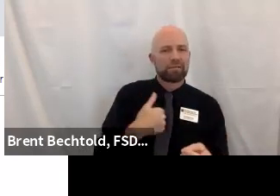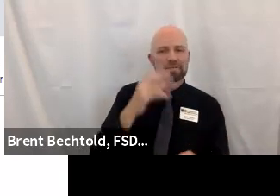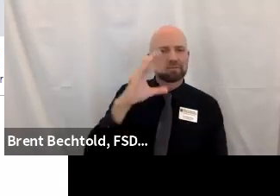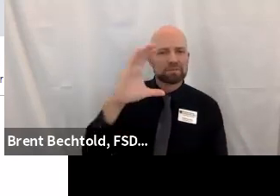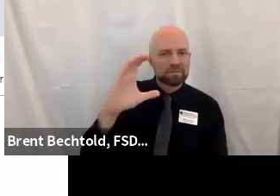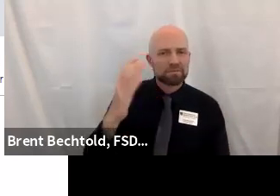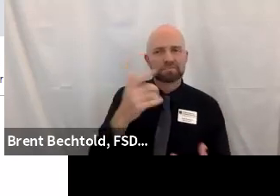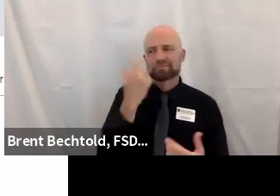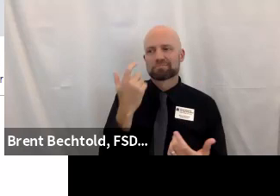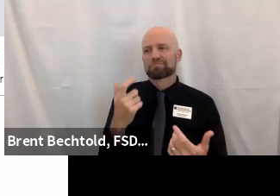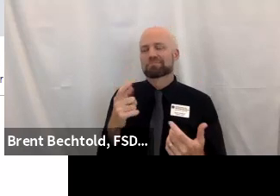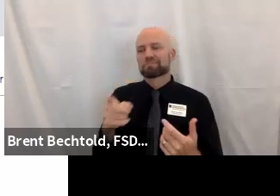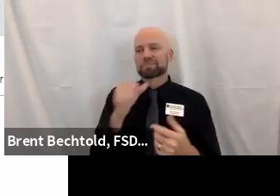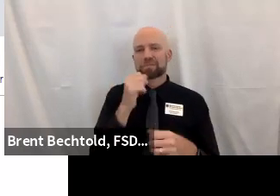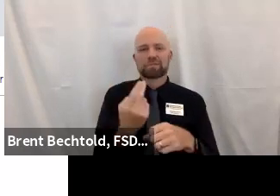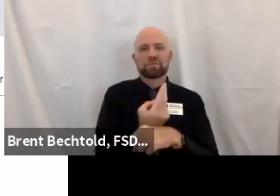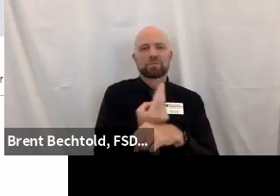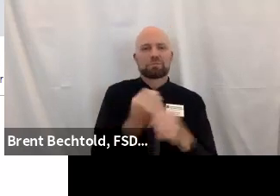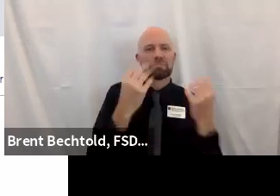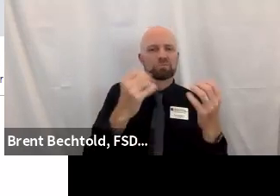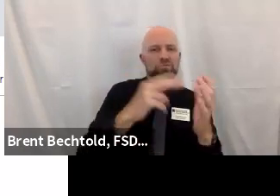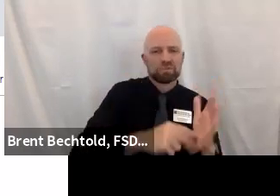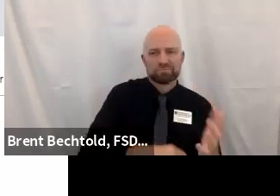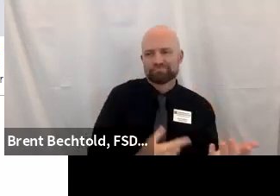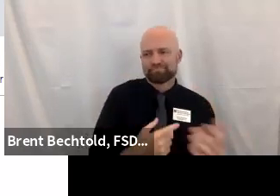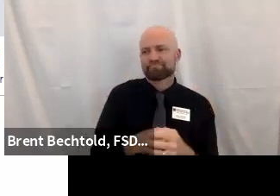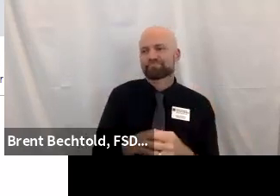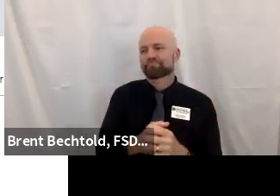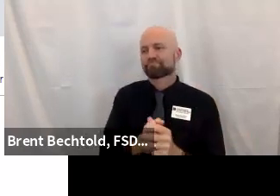You noticed that first video that we looked at a few minutes ago?